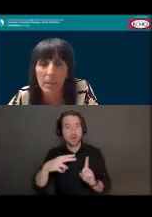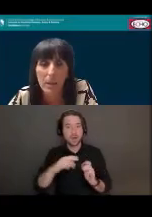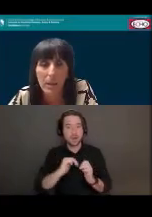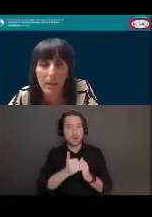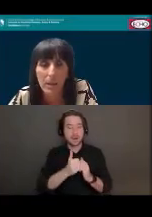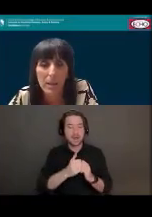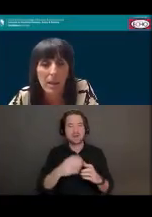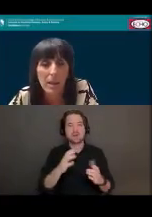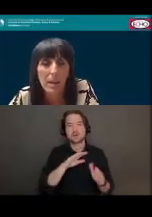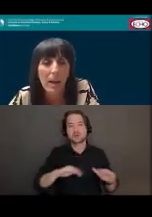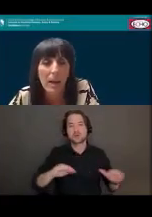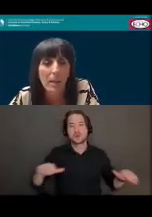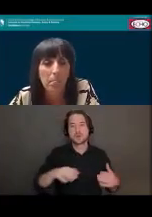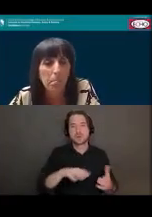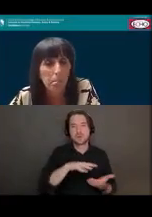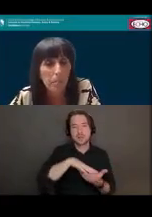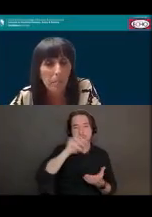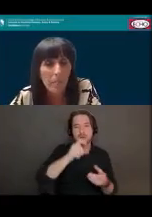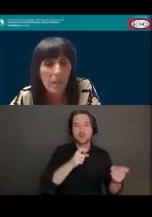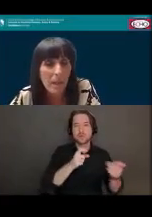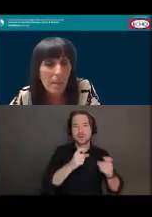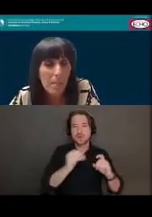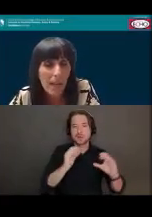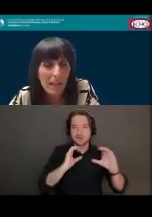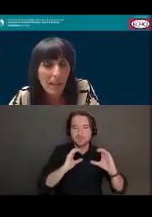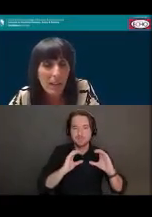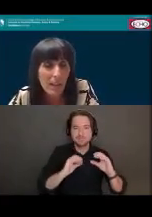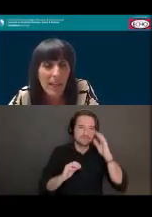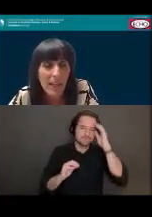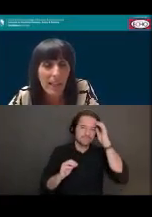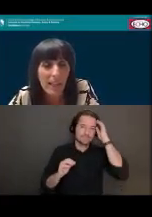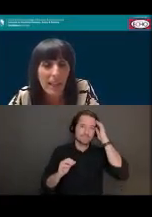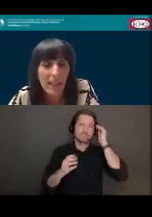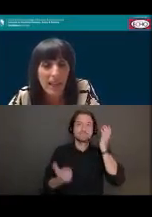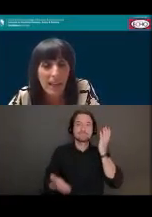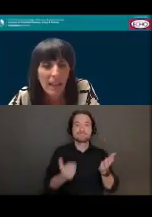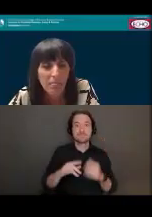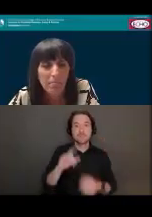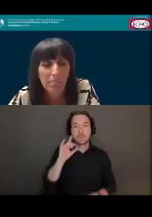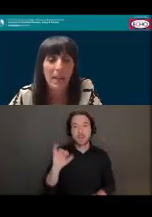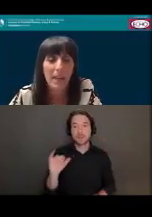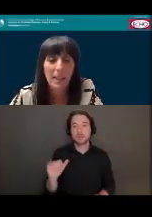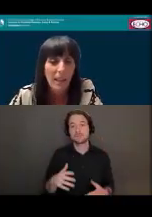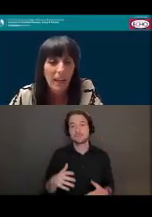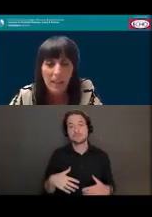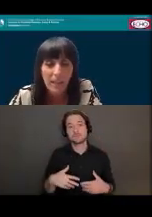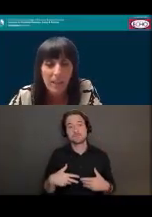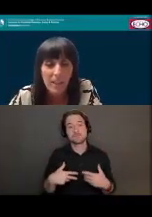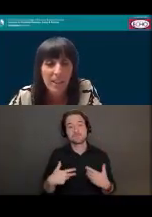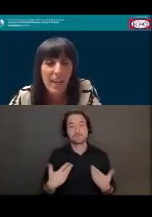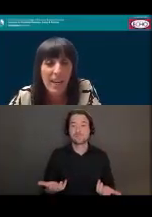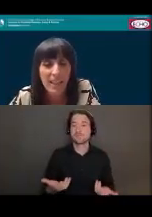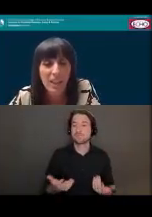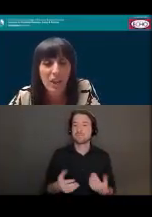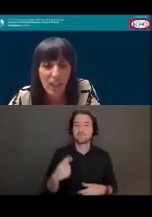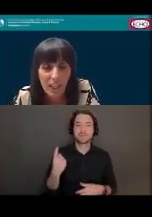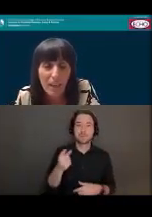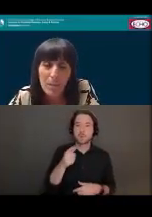communicate. It might look like a caregiver saying she keeps